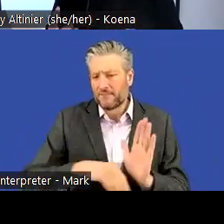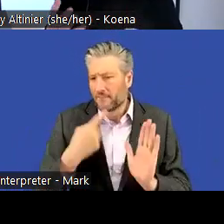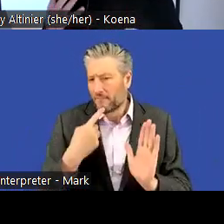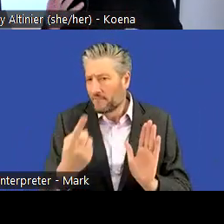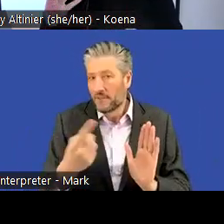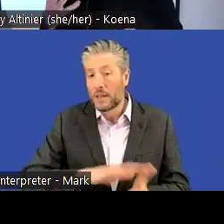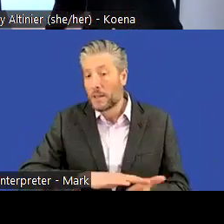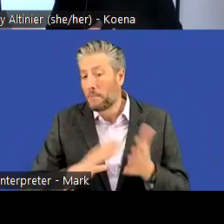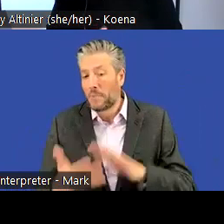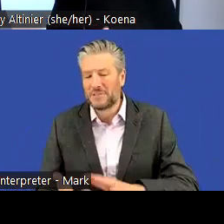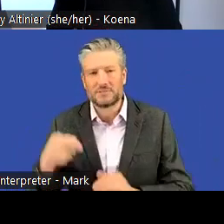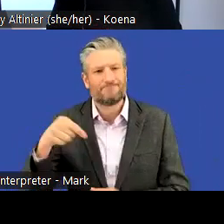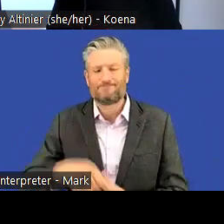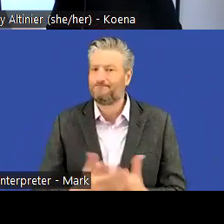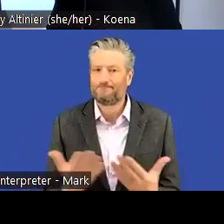understand. We have two approaches.